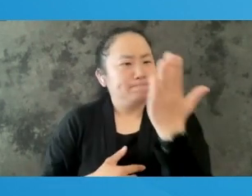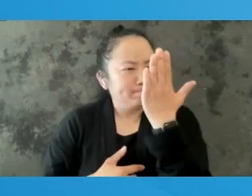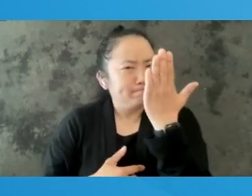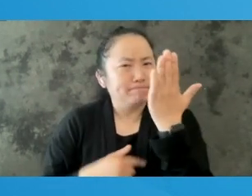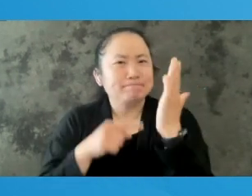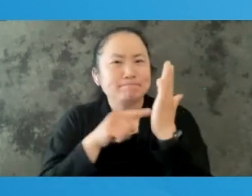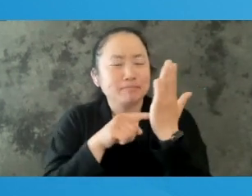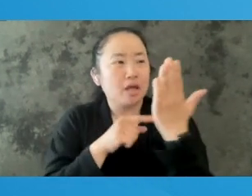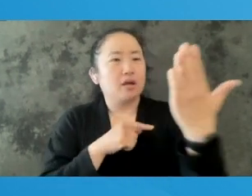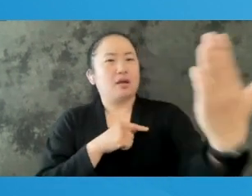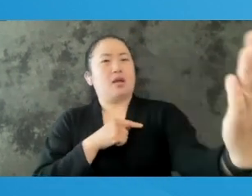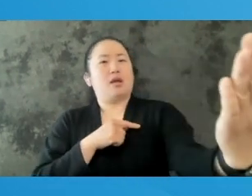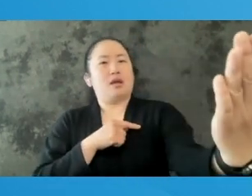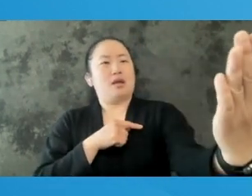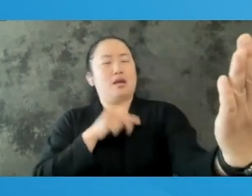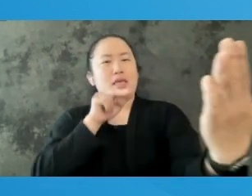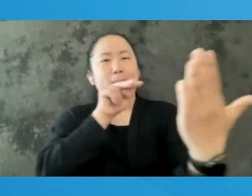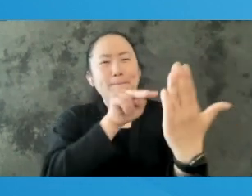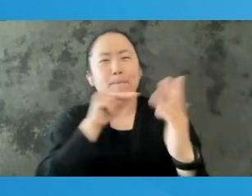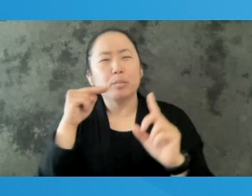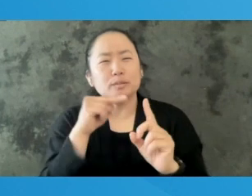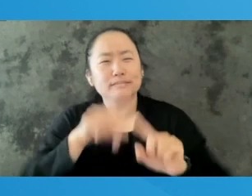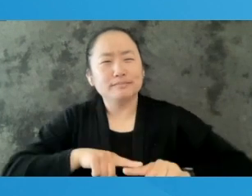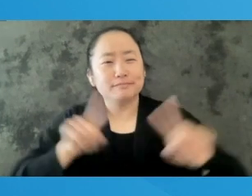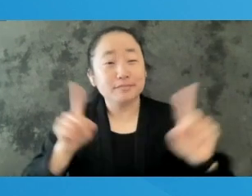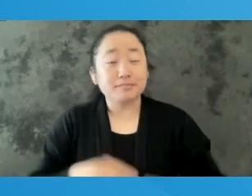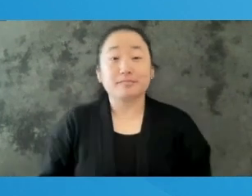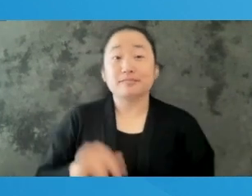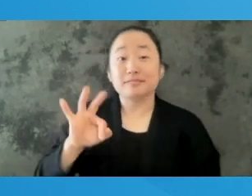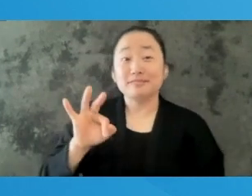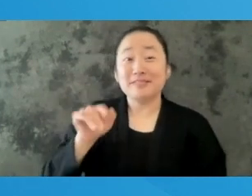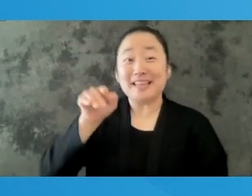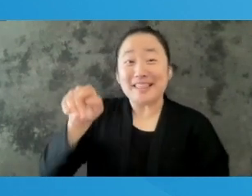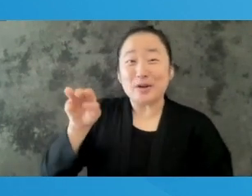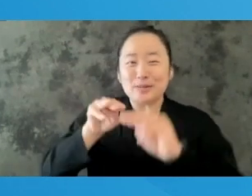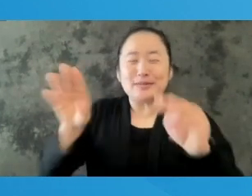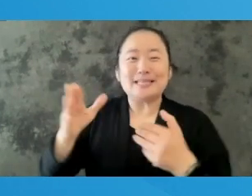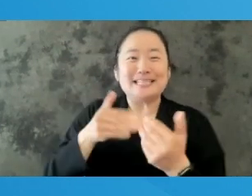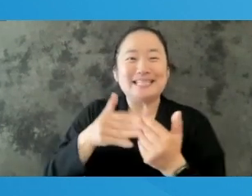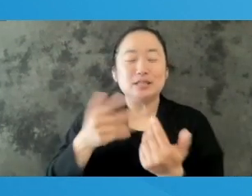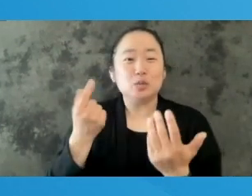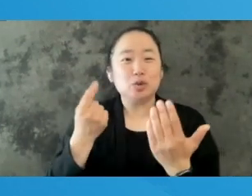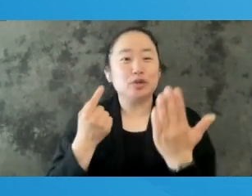away. If we're in the gallery, we'd be easily able to do that by moving our bodies.